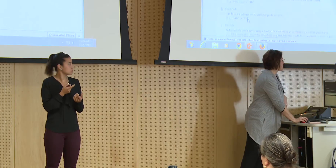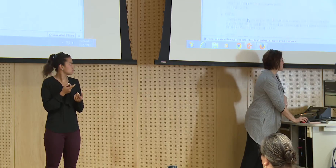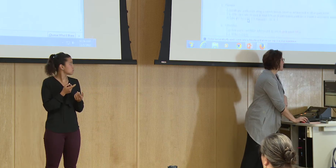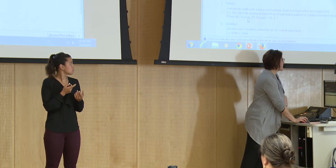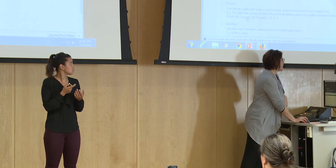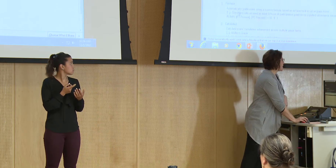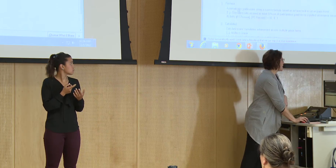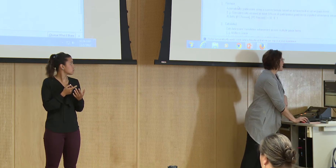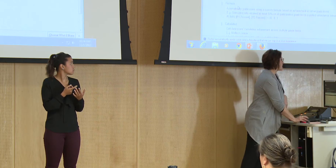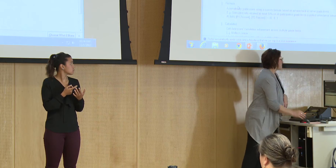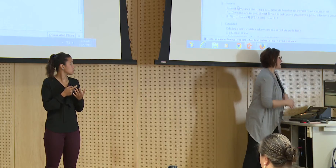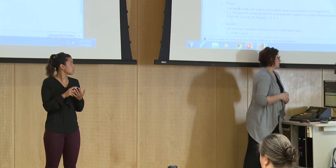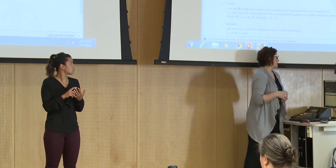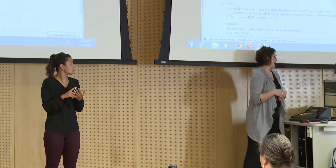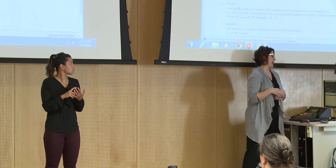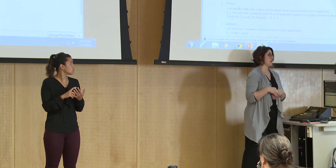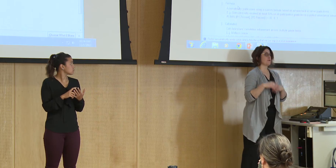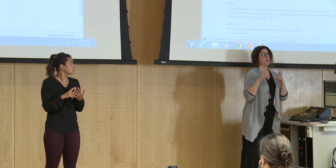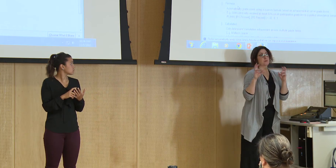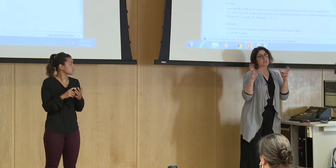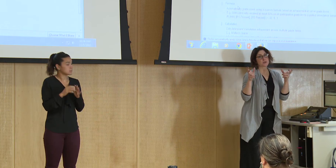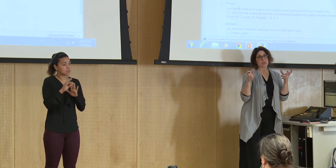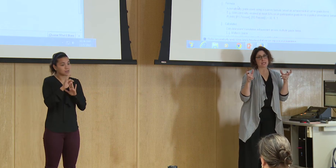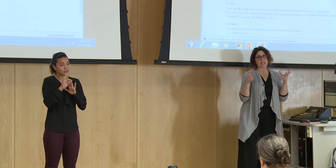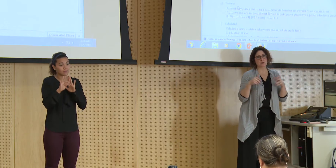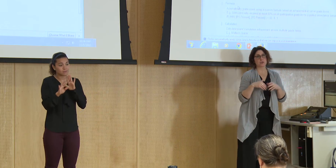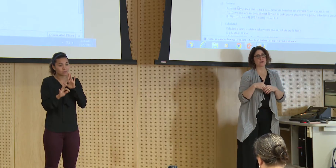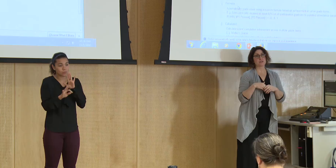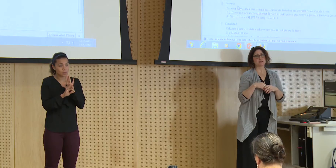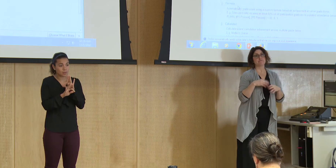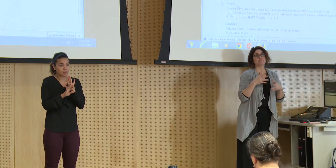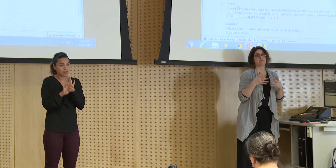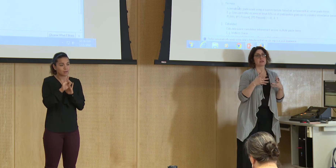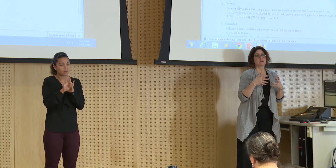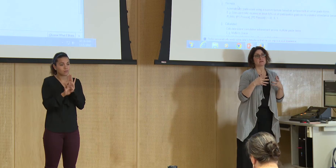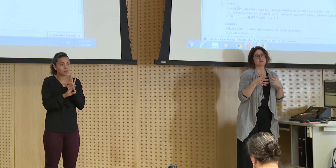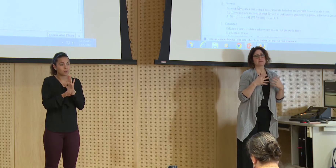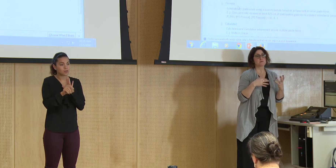There is a formula grade item where you can customize